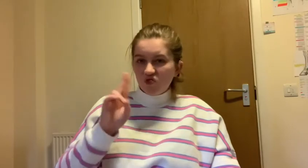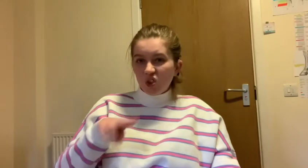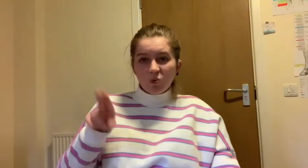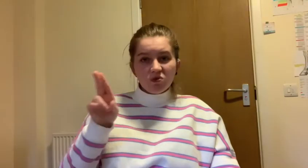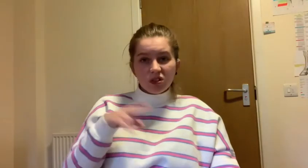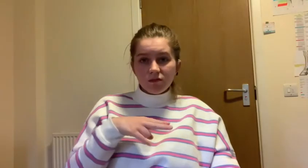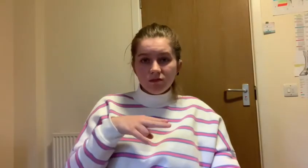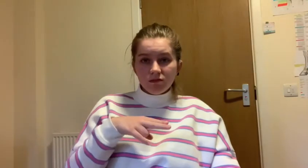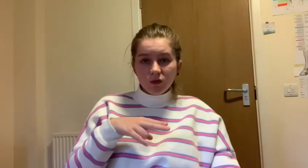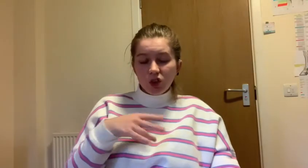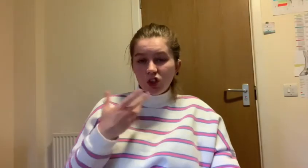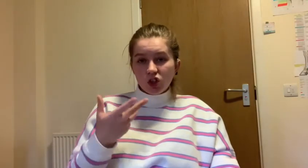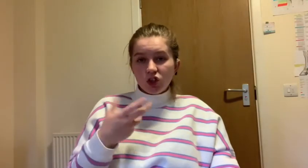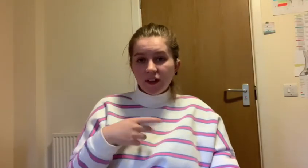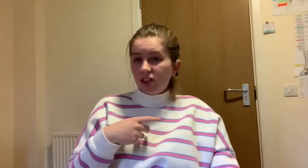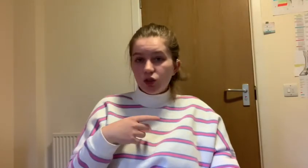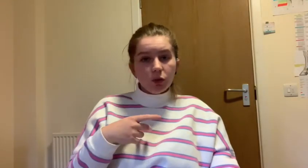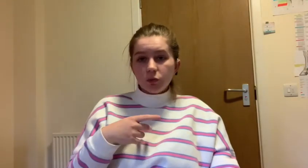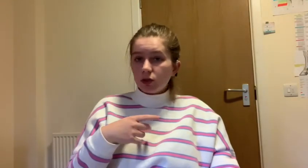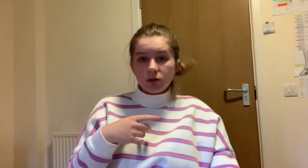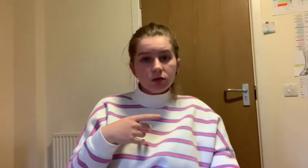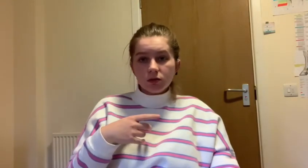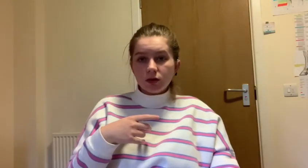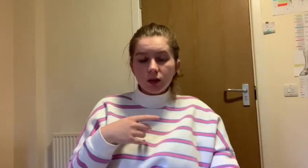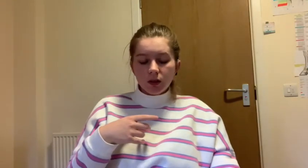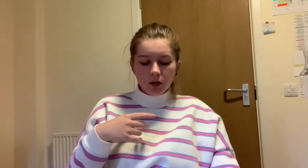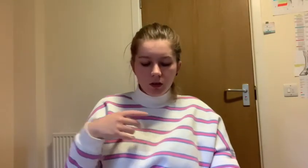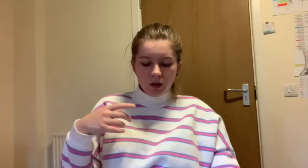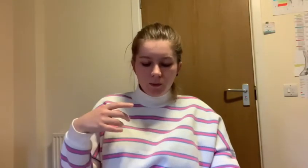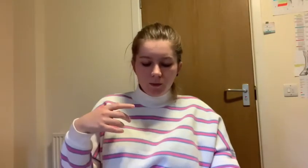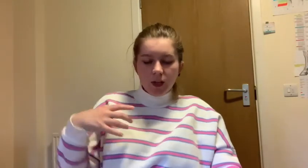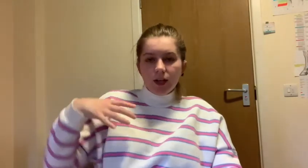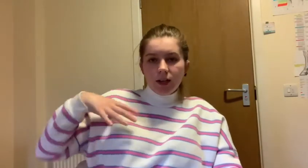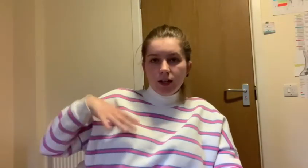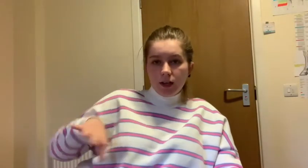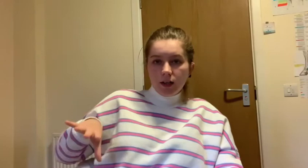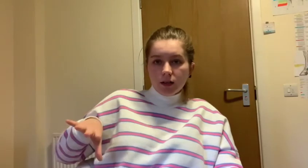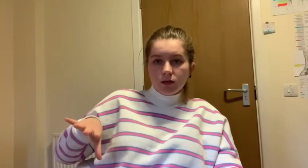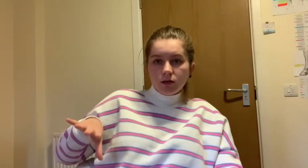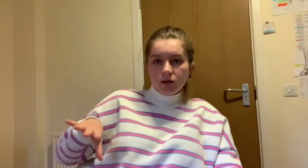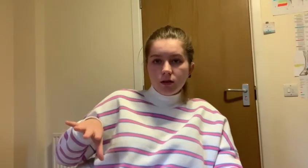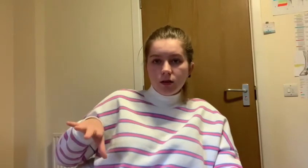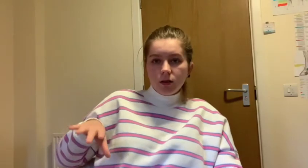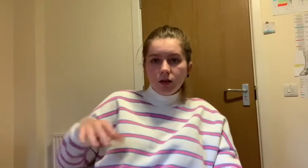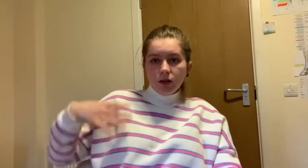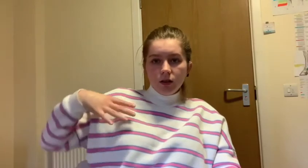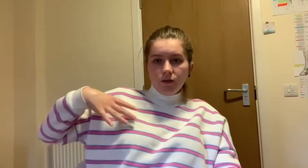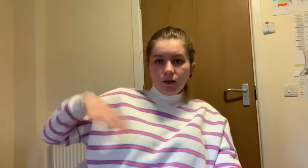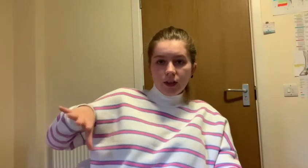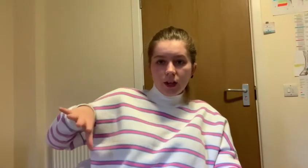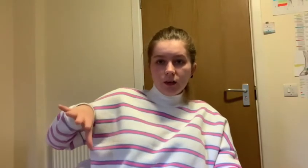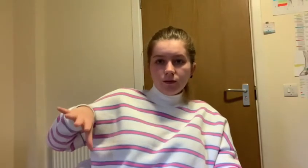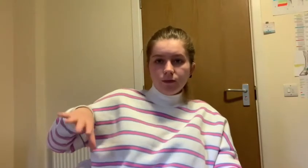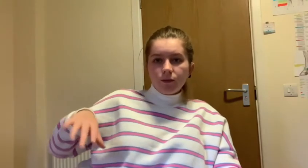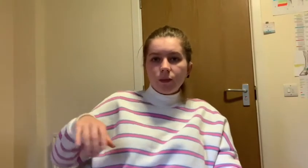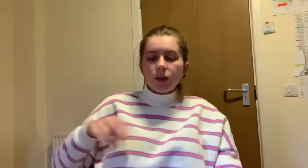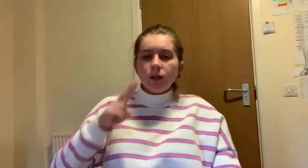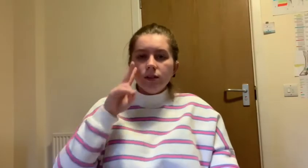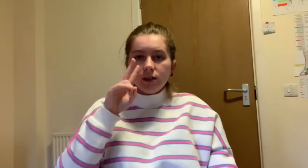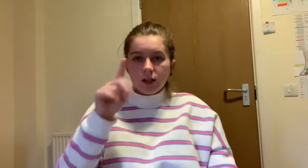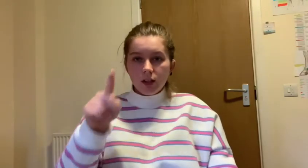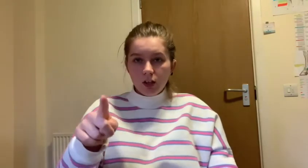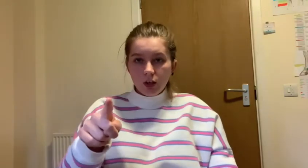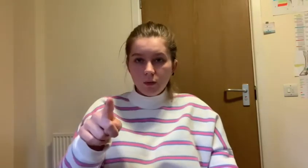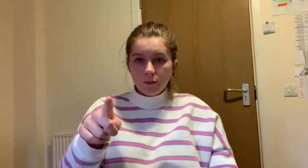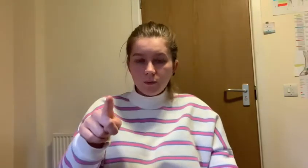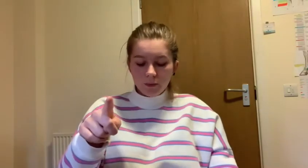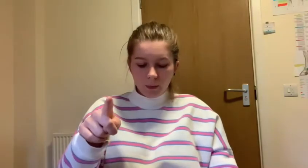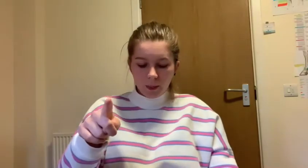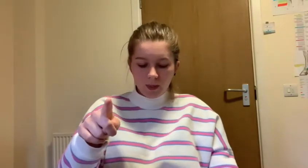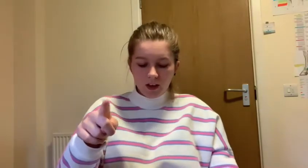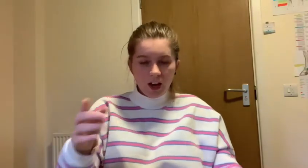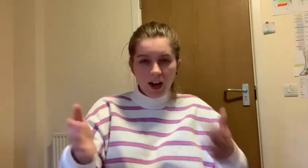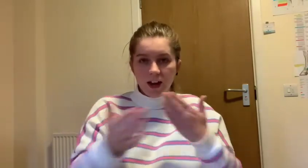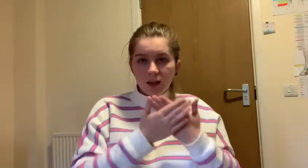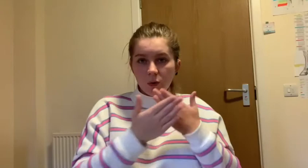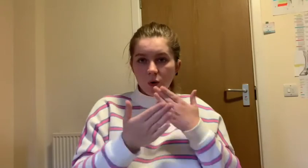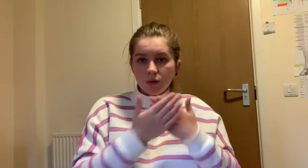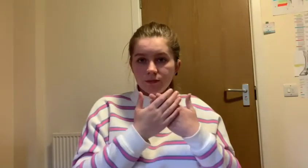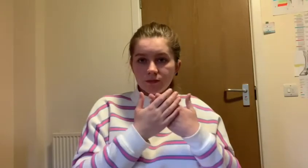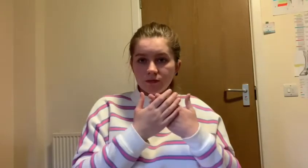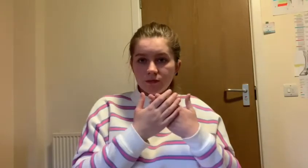"Don't" you can just flick your face. "Don't", "need" flick again "to see you" "anymore"